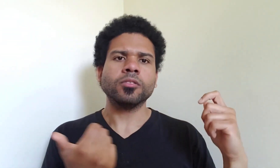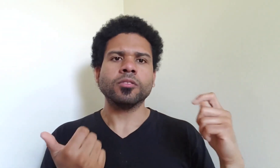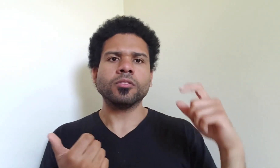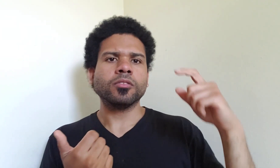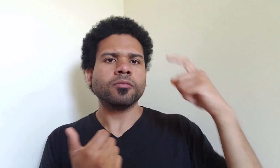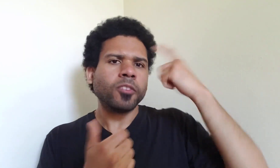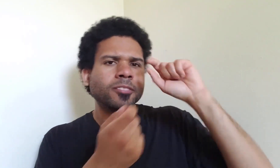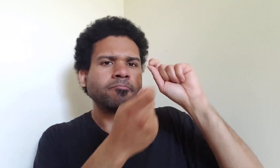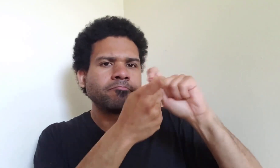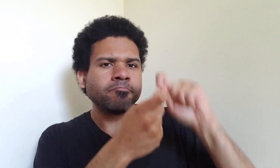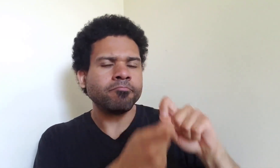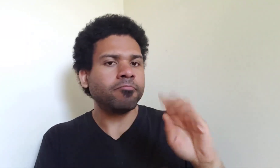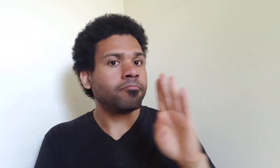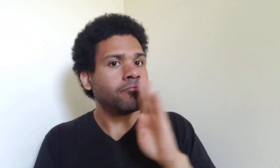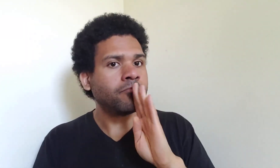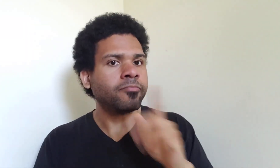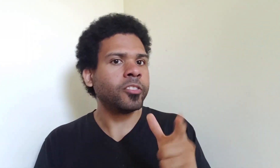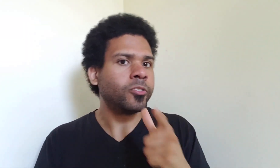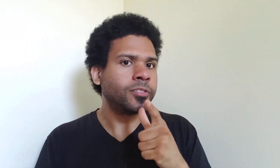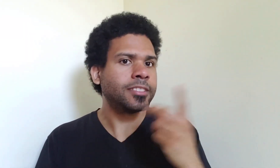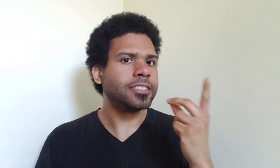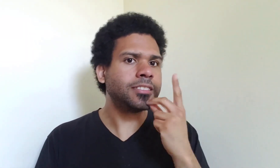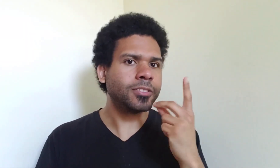for each meal time (breakfast, lunch, and dinner).